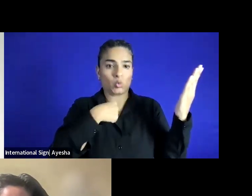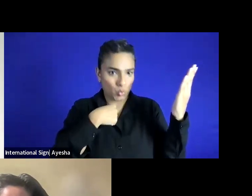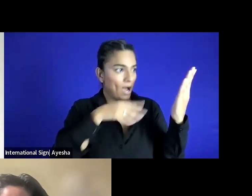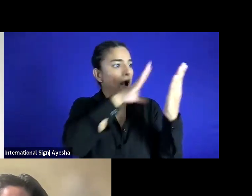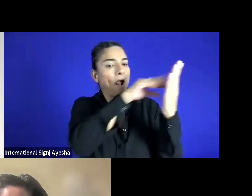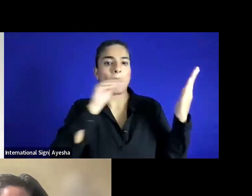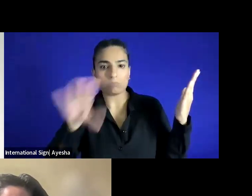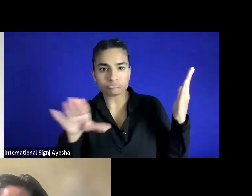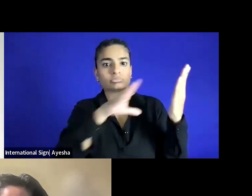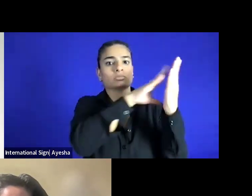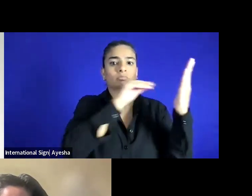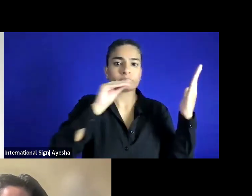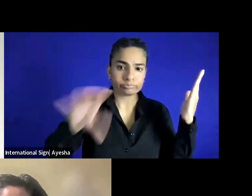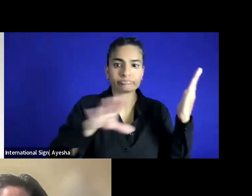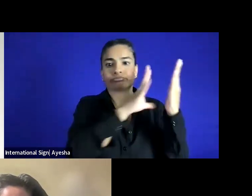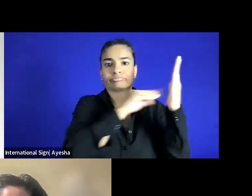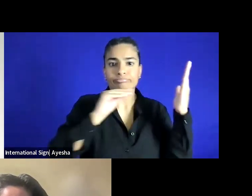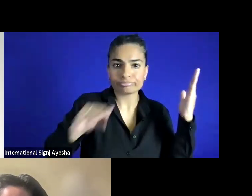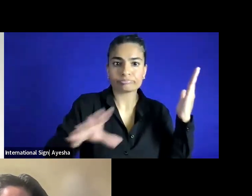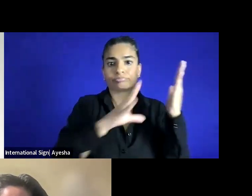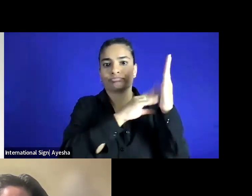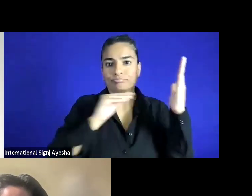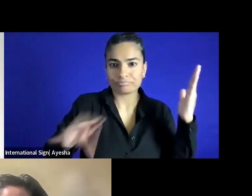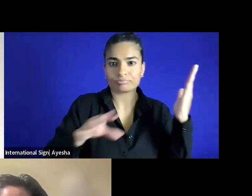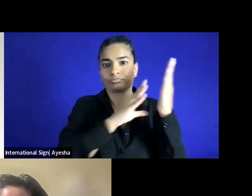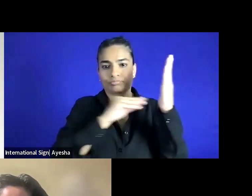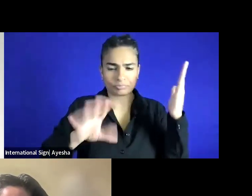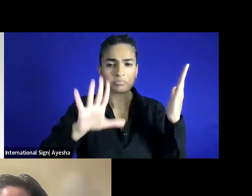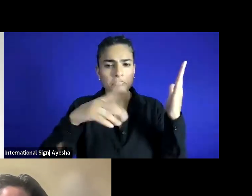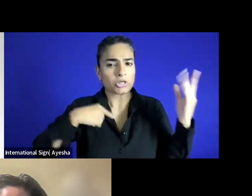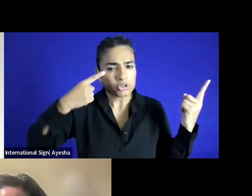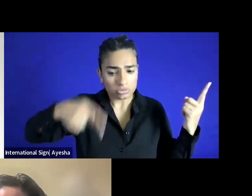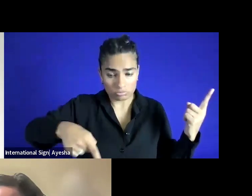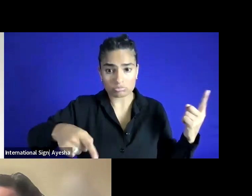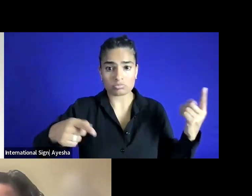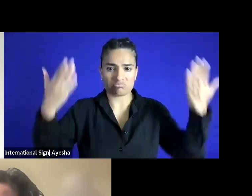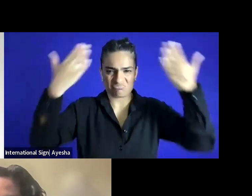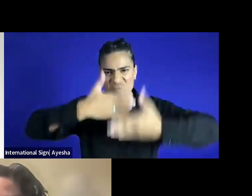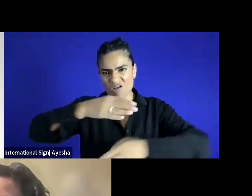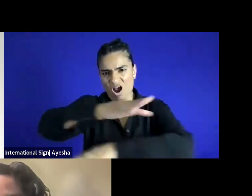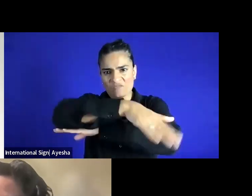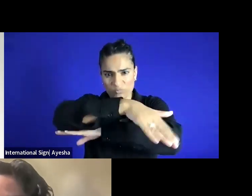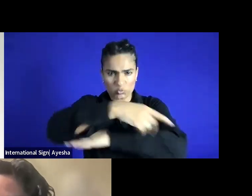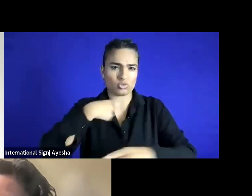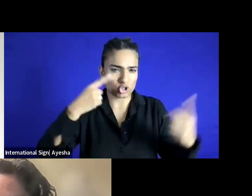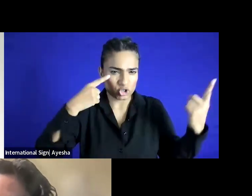I'll be I'll be checking in the afternoon to see the participant that haven't been, that haven't received the email yet.